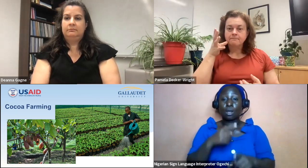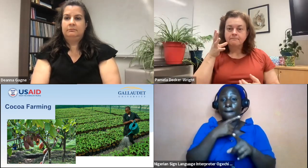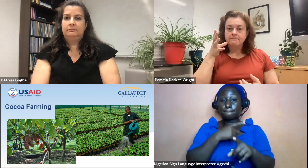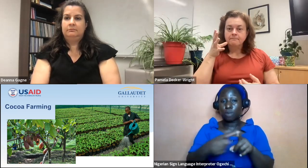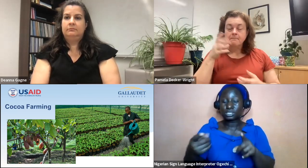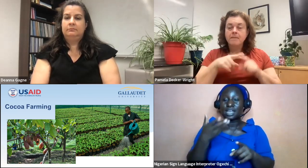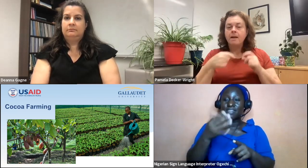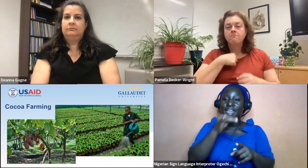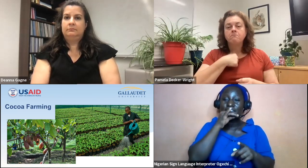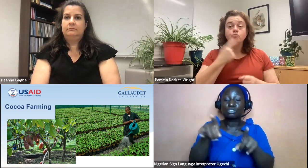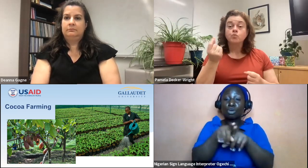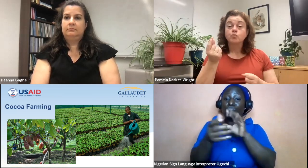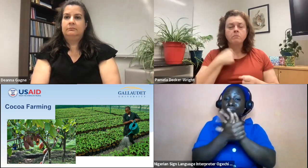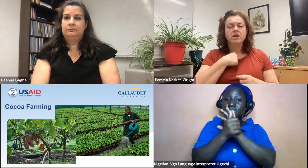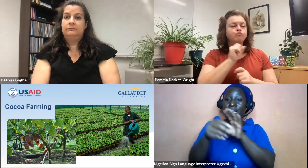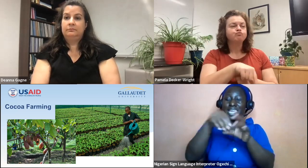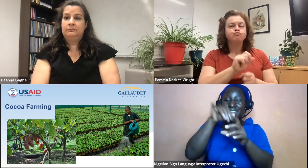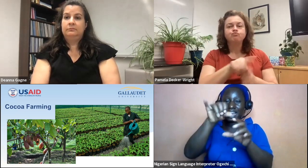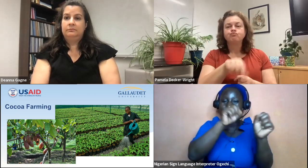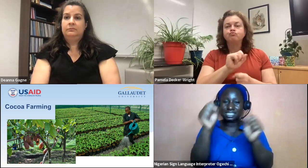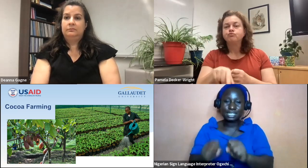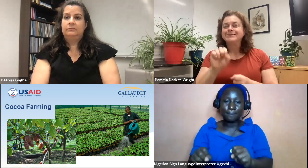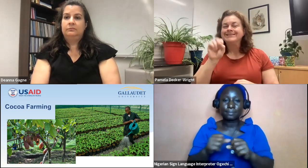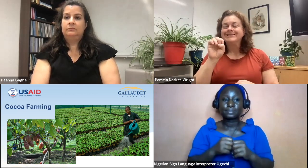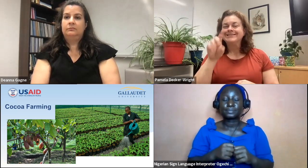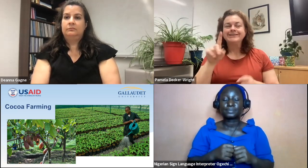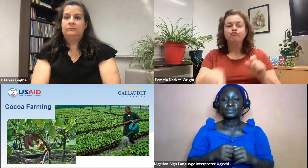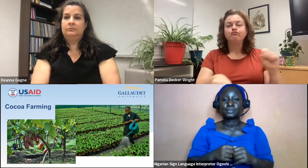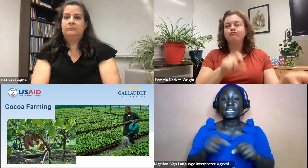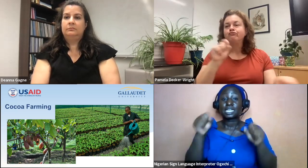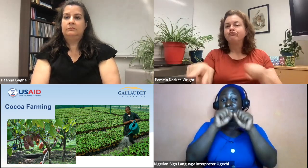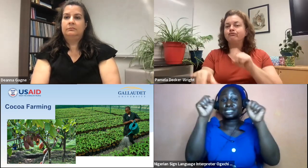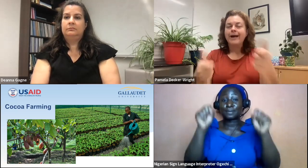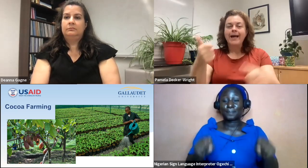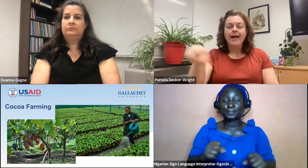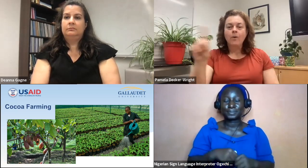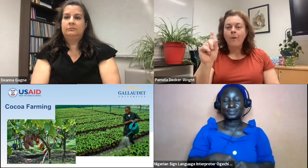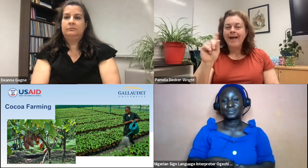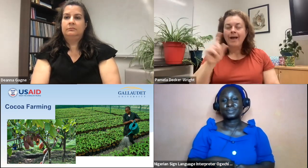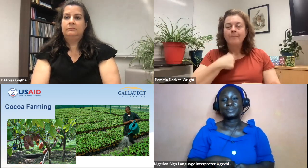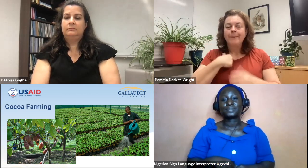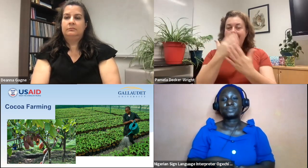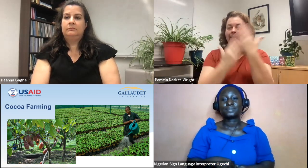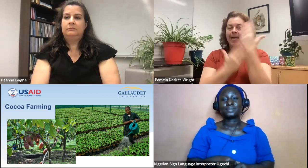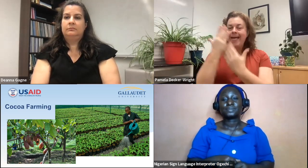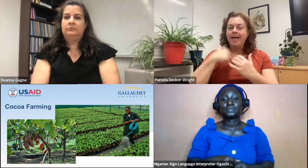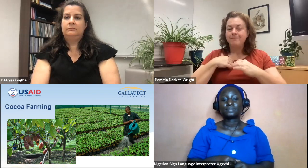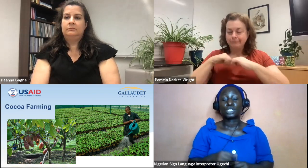Just imagine you wanted to create a new farm. But instead of doing this, you just randomly sprinkled the seeds in different directions.